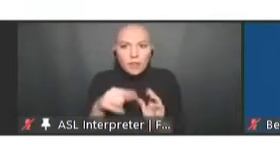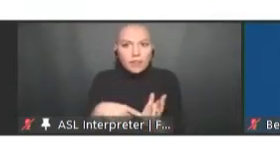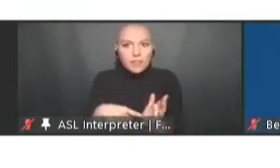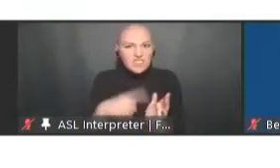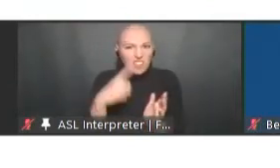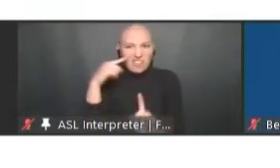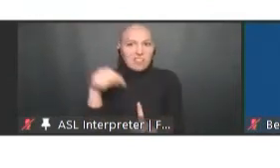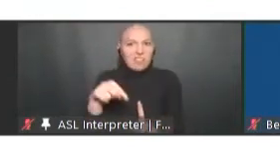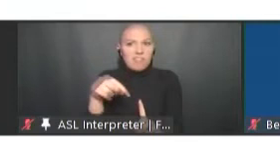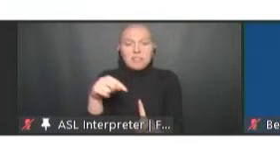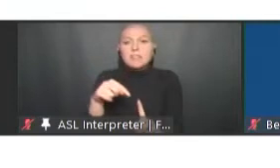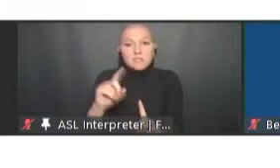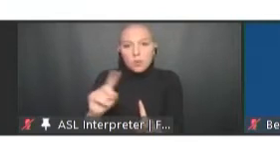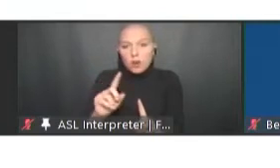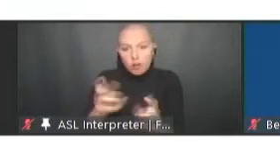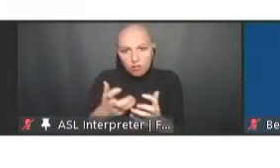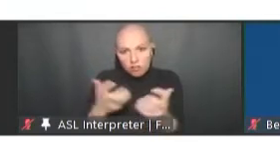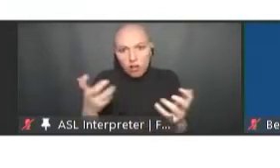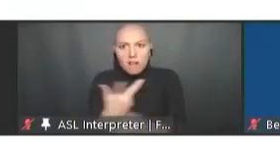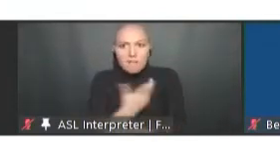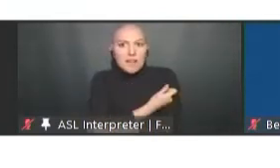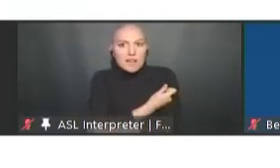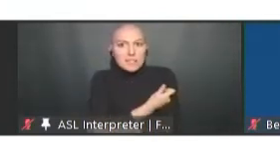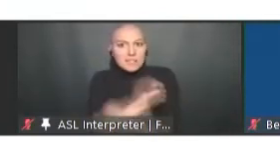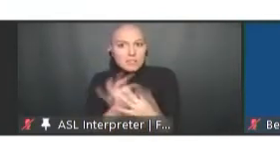where a lot of vaccine-related work needs to go in the future. Thank you very much.